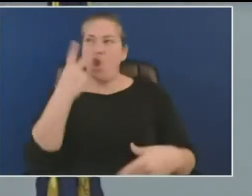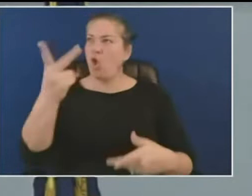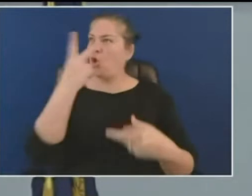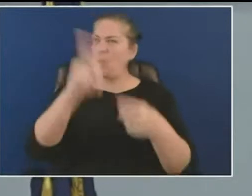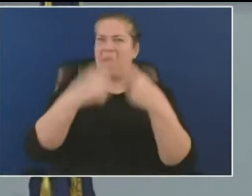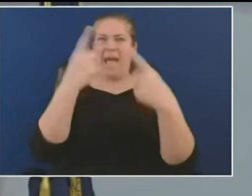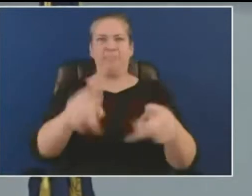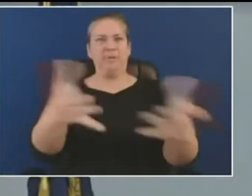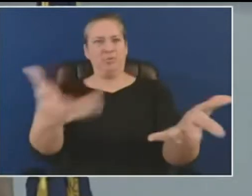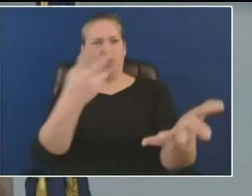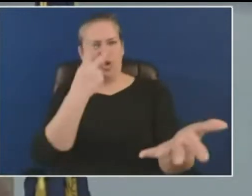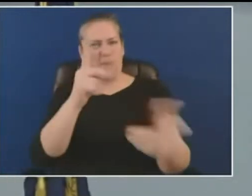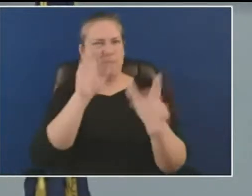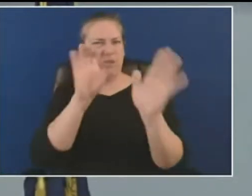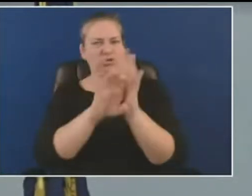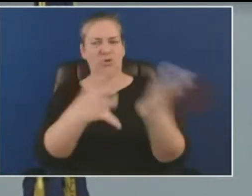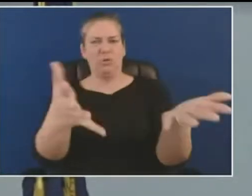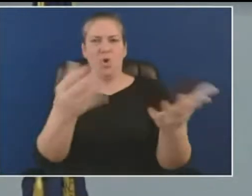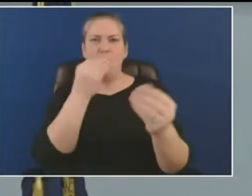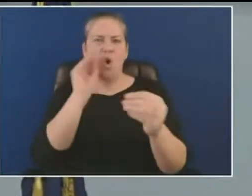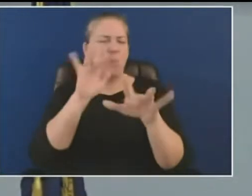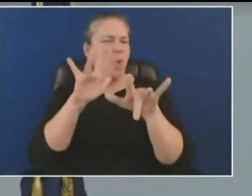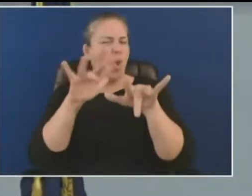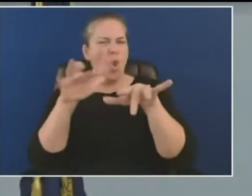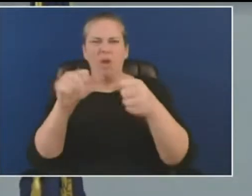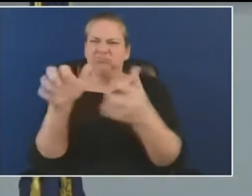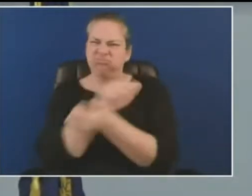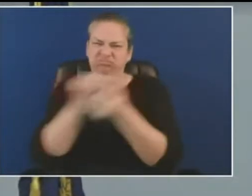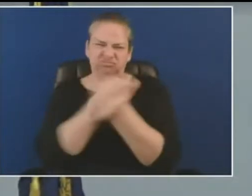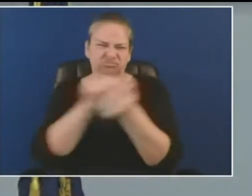Homes totally impale 2 by fours through cars.